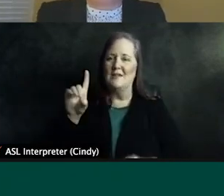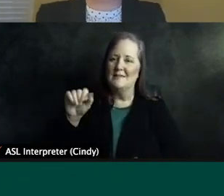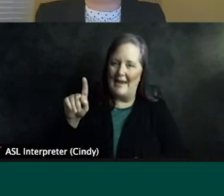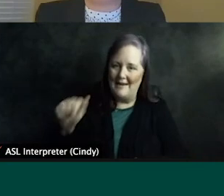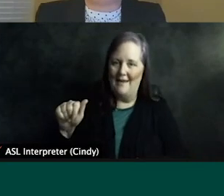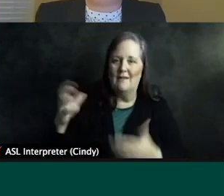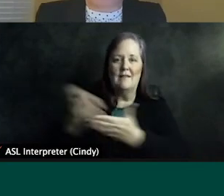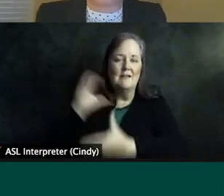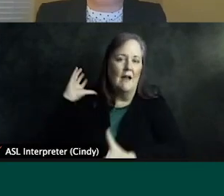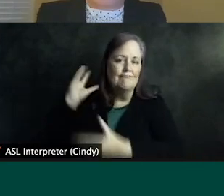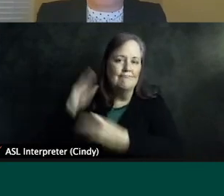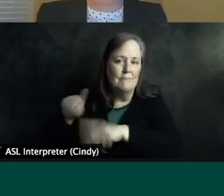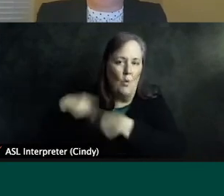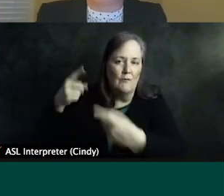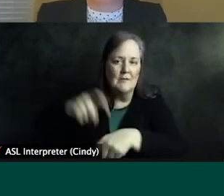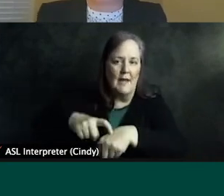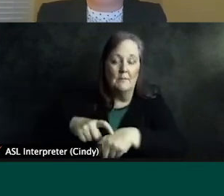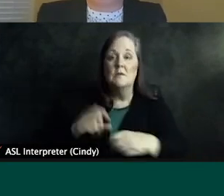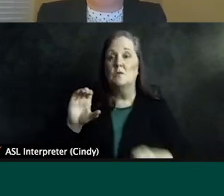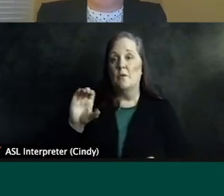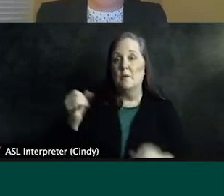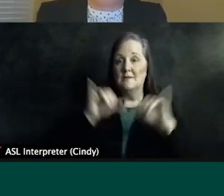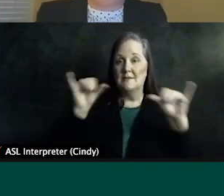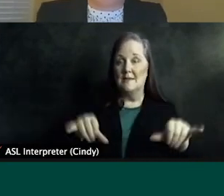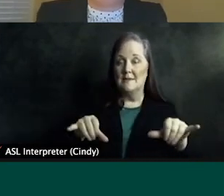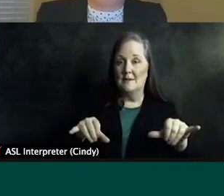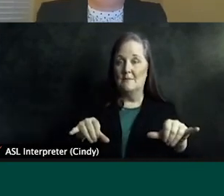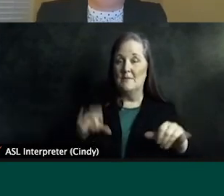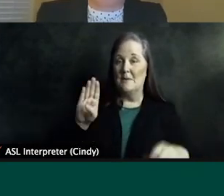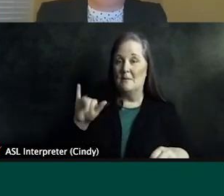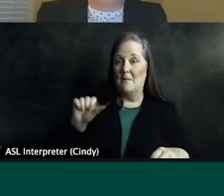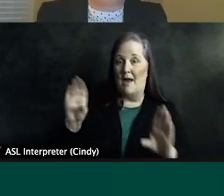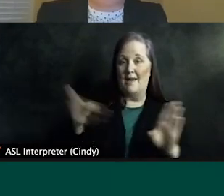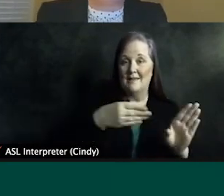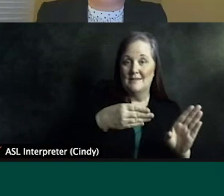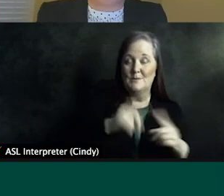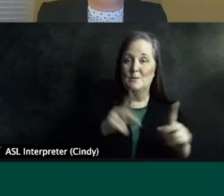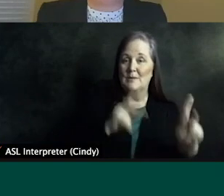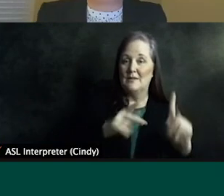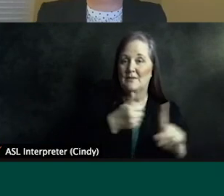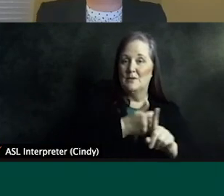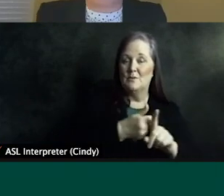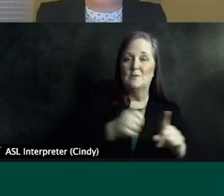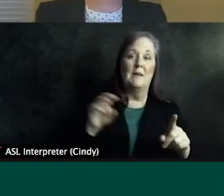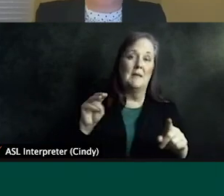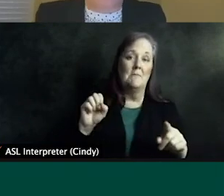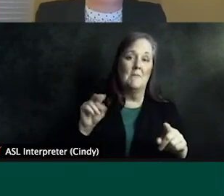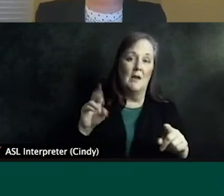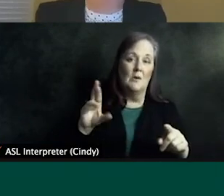and the legislature has recently passed another bill, that would mean it goes into effect October 1st of 2021.